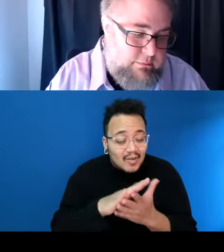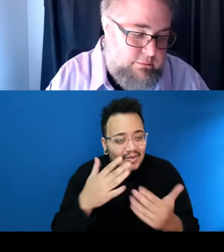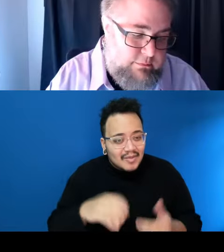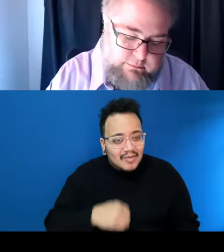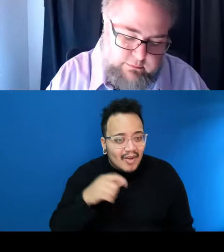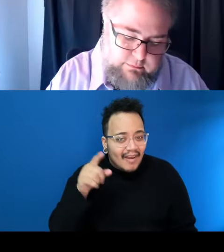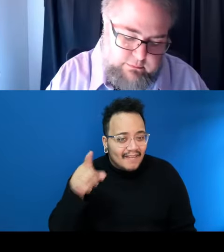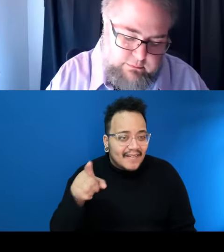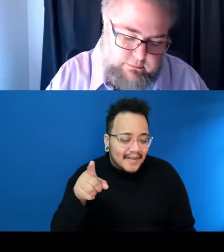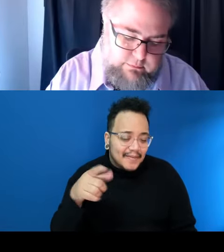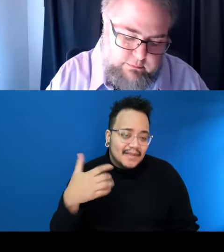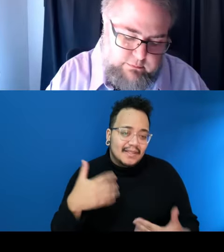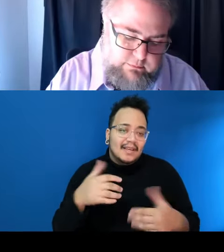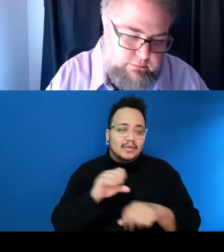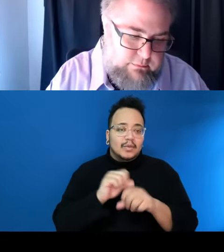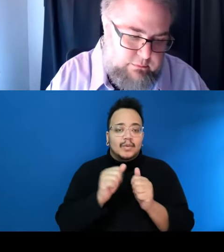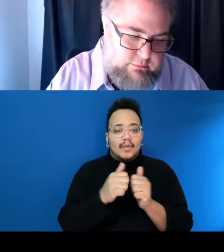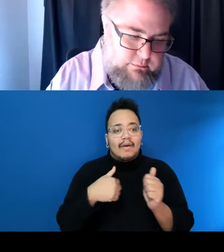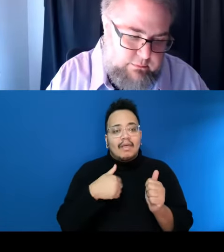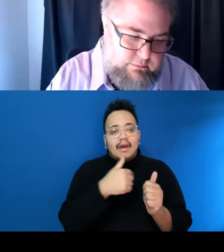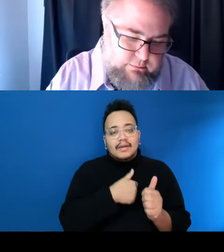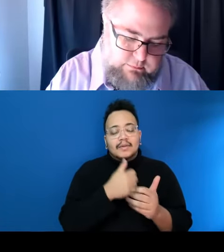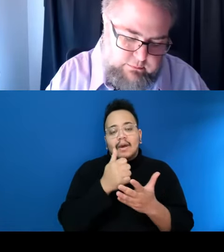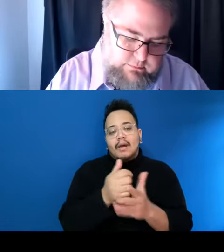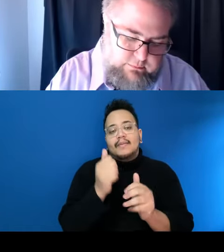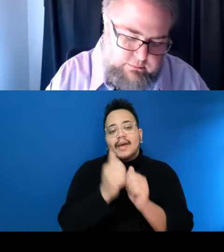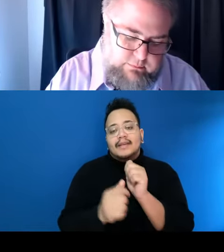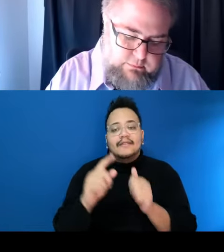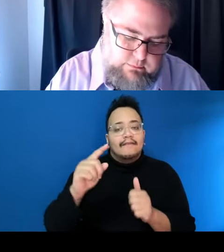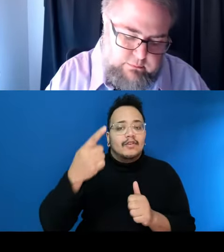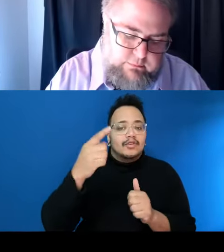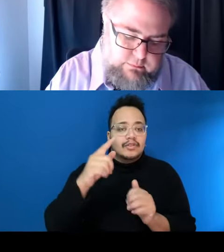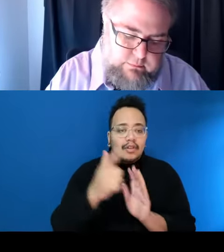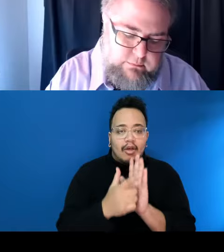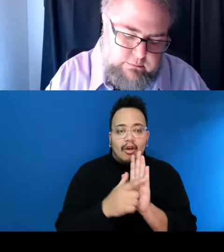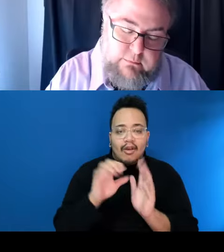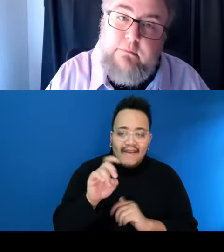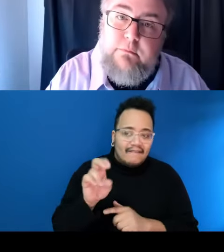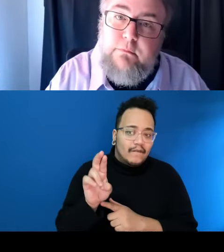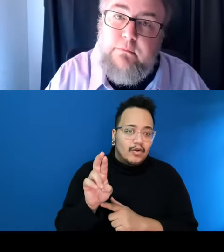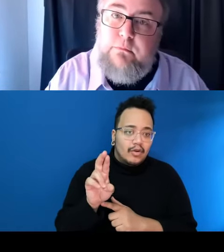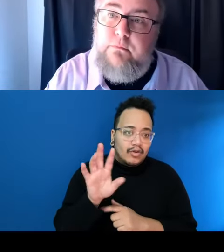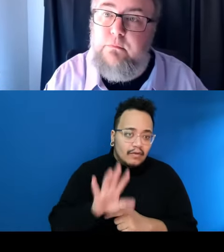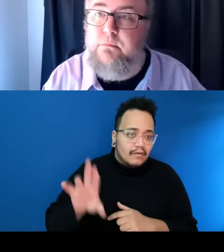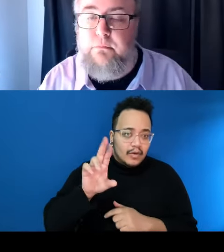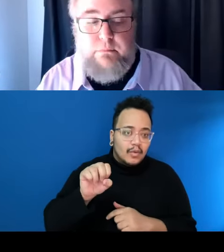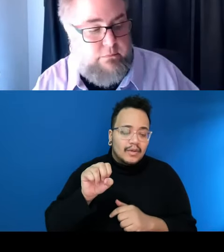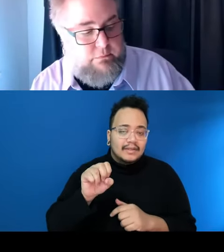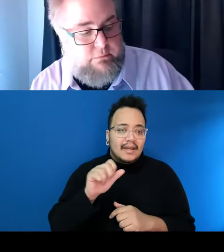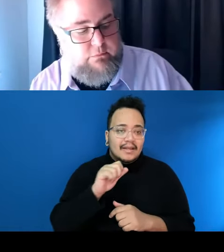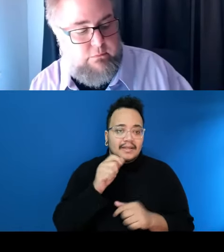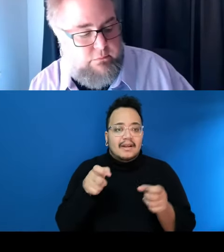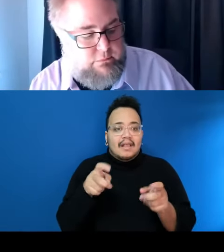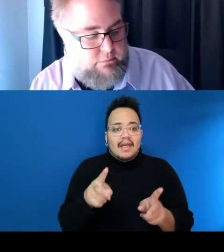and he has worked with us to pass the first law ever in the entire country that bars therapist in California